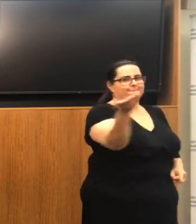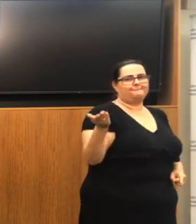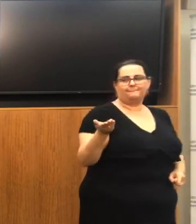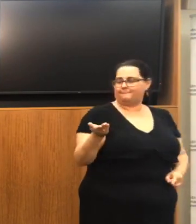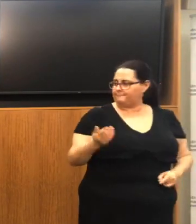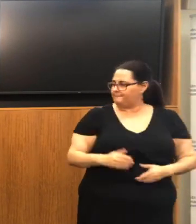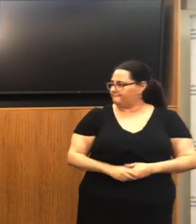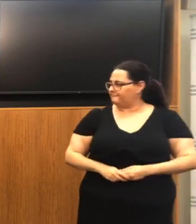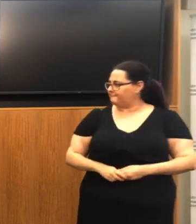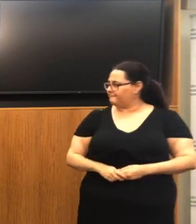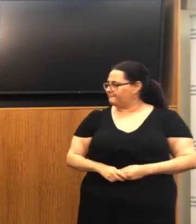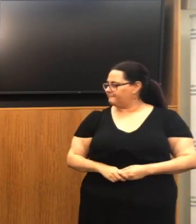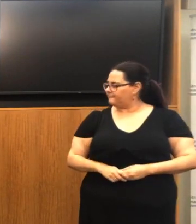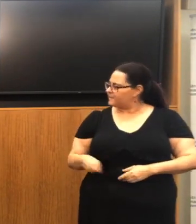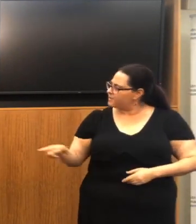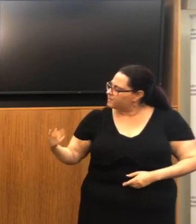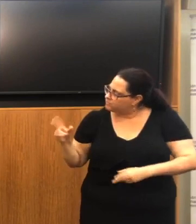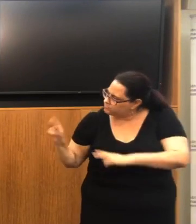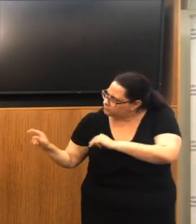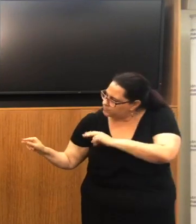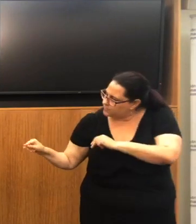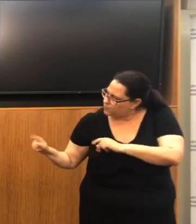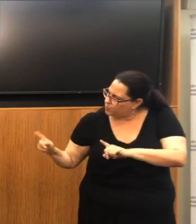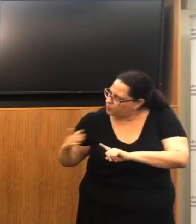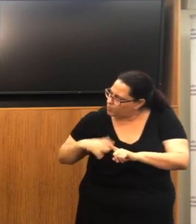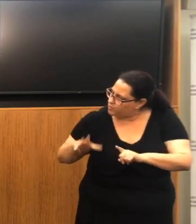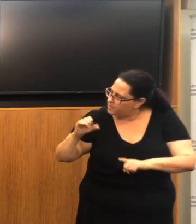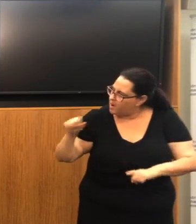And that you're not a number. What? That you're not a number?